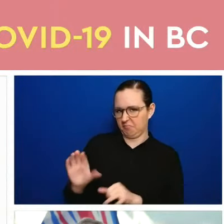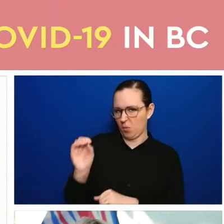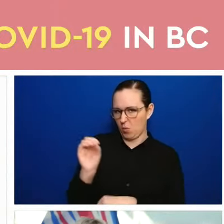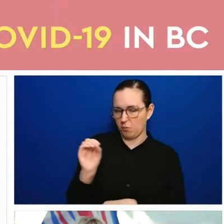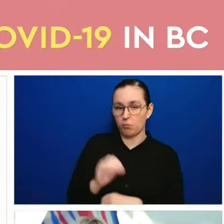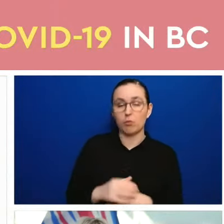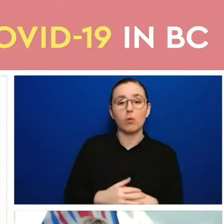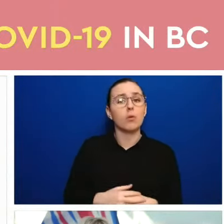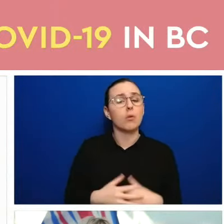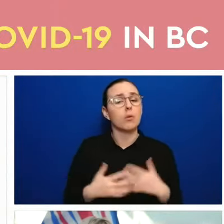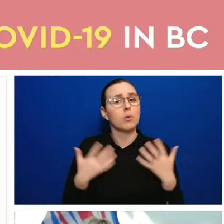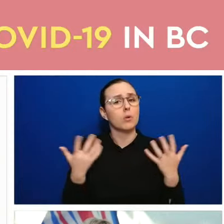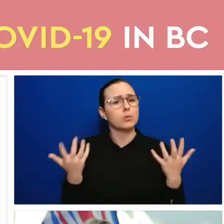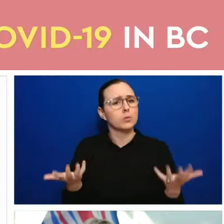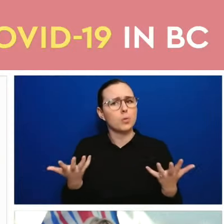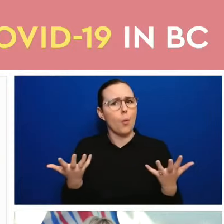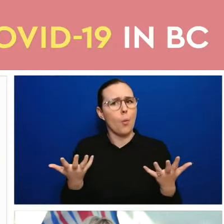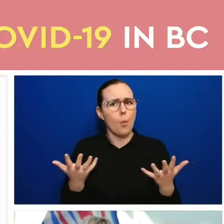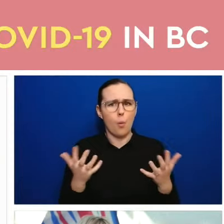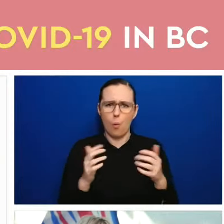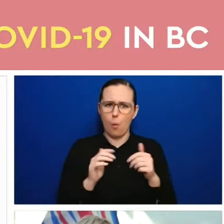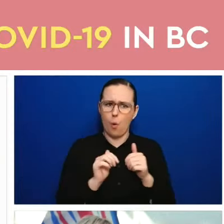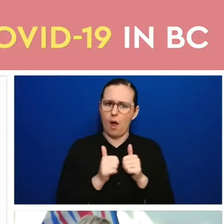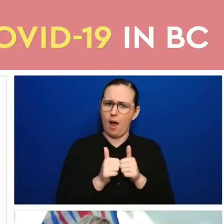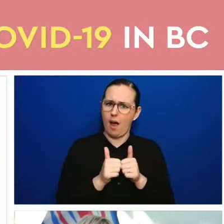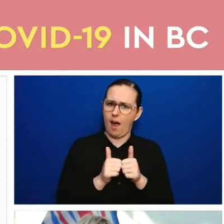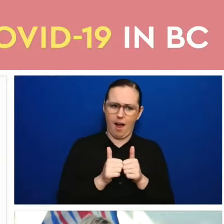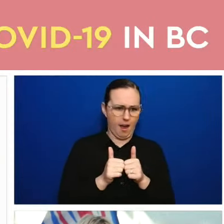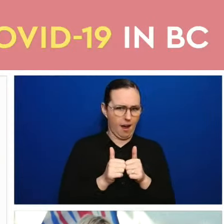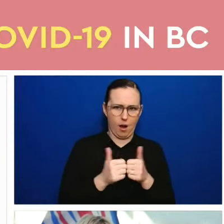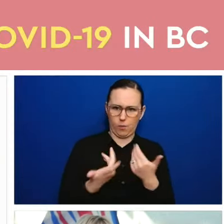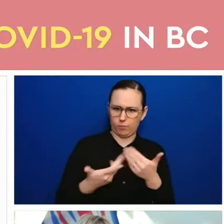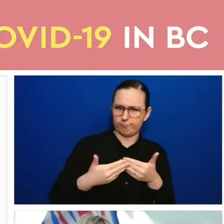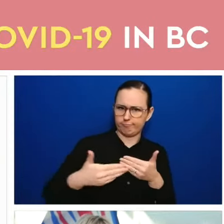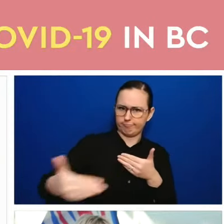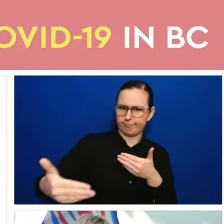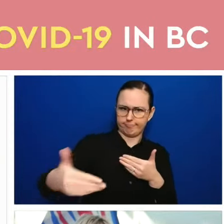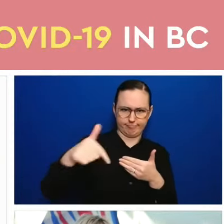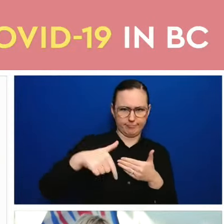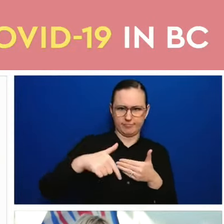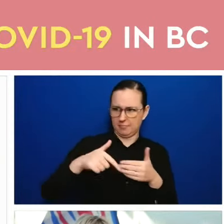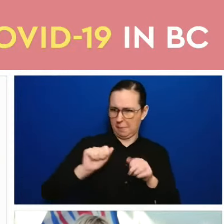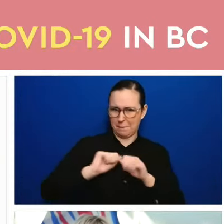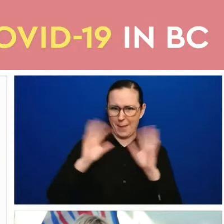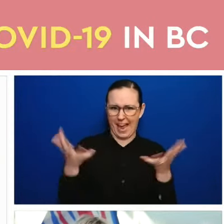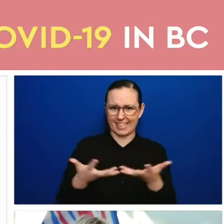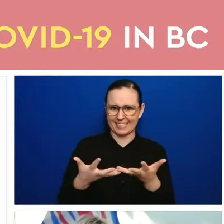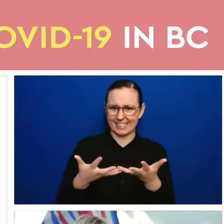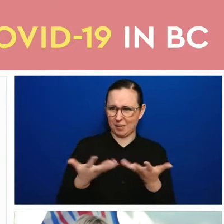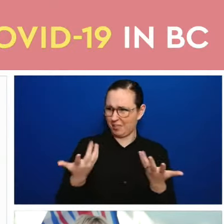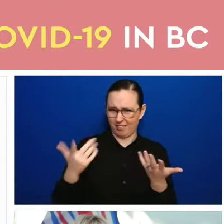is much more similar to Omiis mo Omicron. Again, it just shows us the